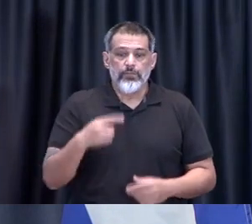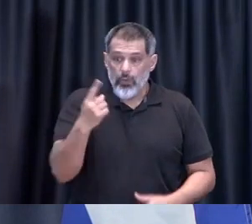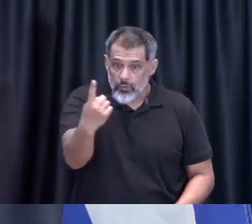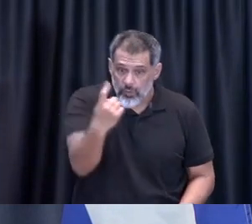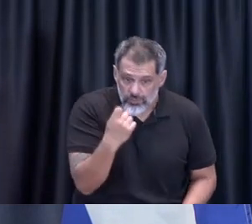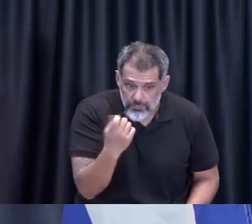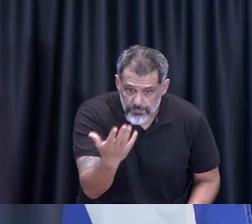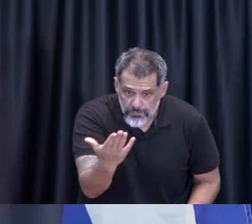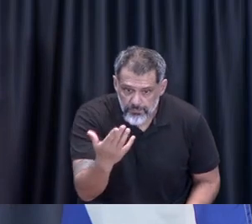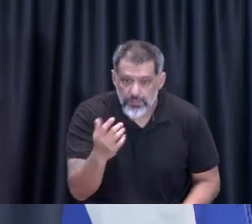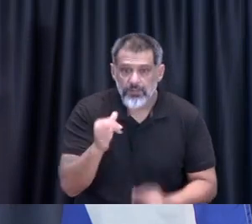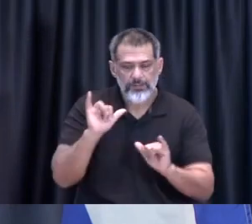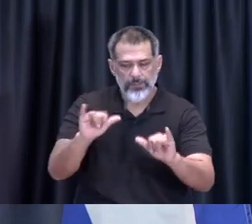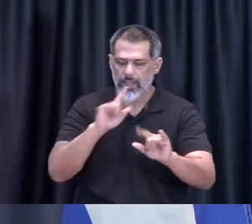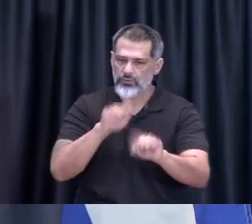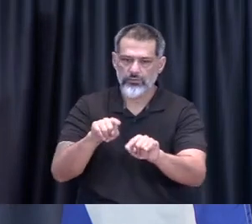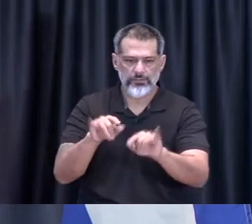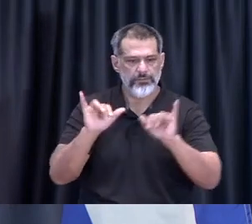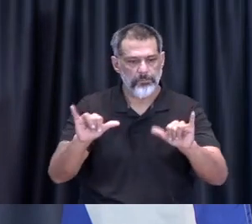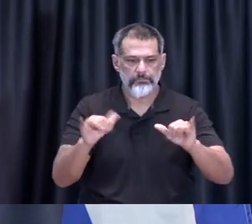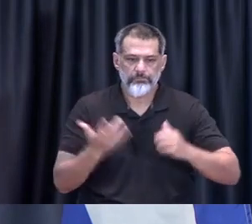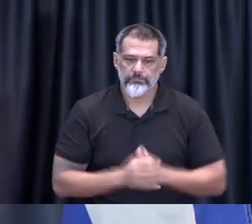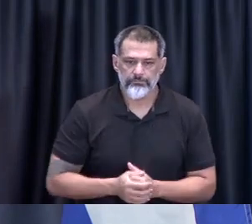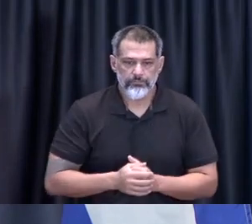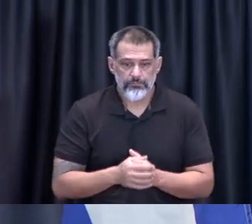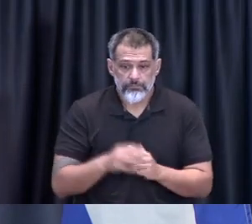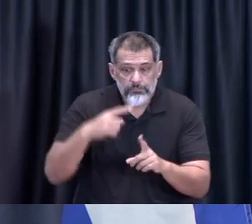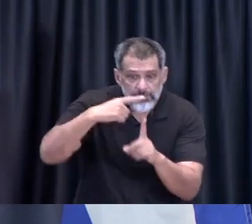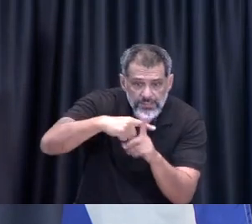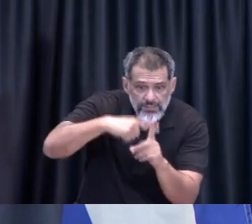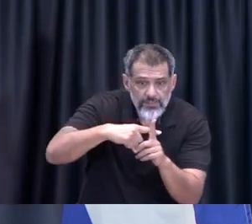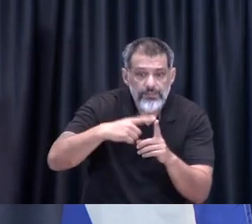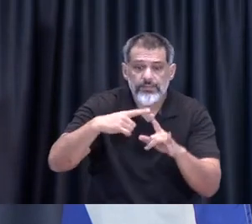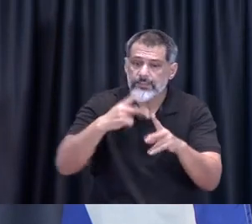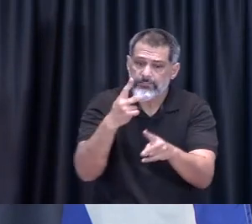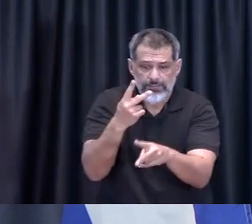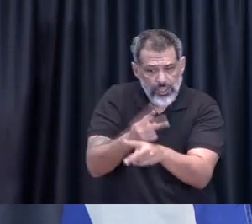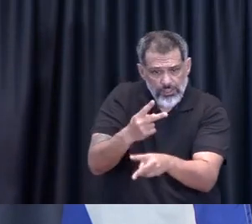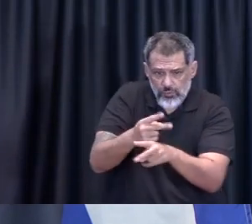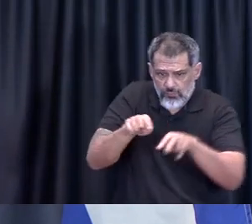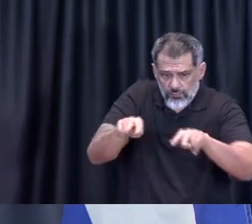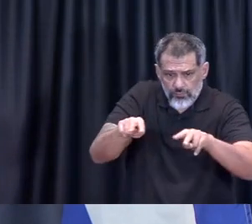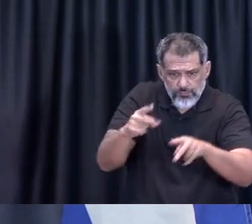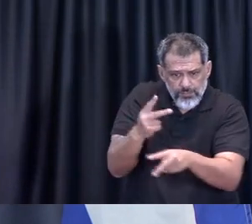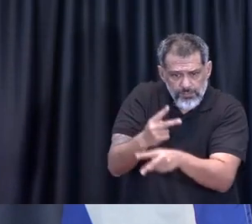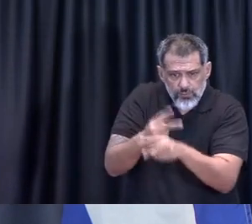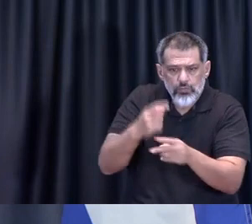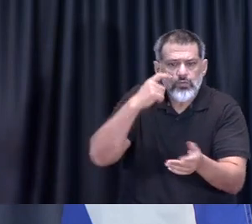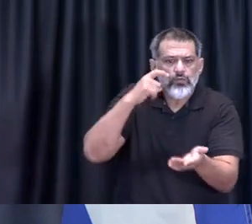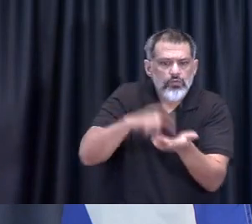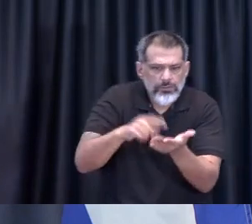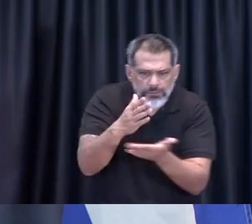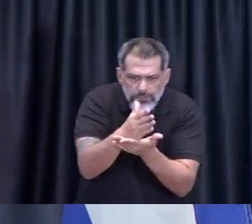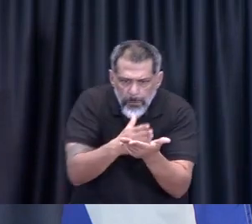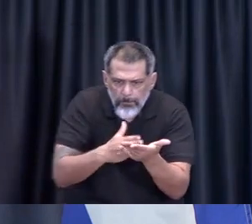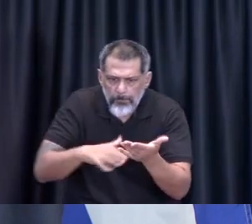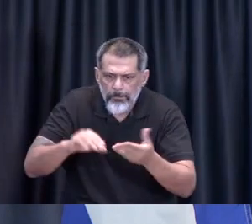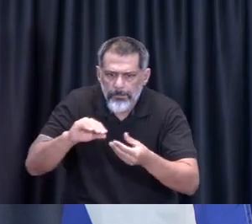have reason to be cautiously optimistic. We are seeing some indications that are demonstrating that